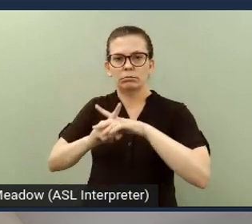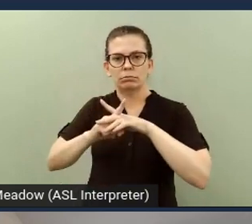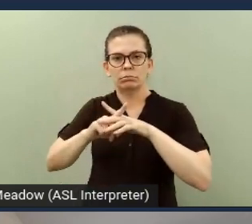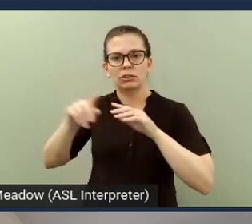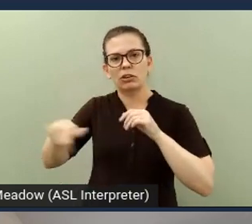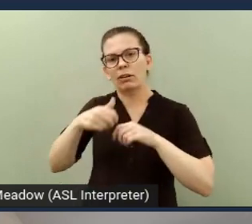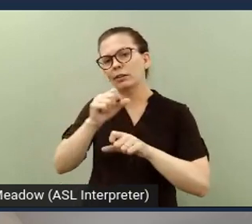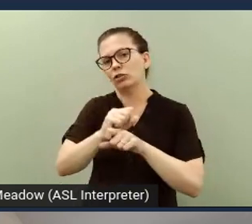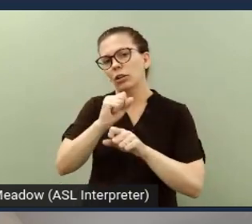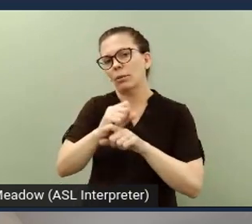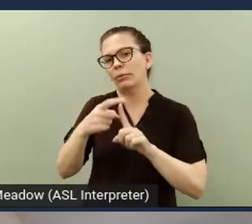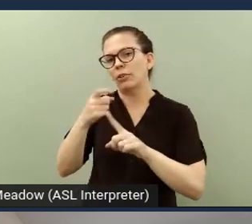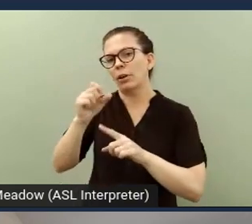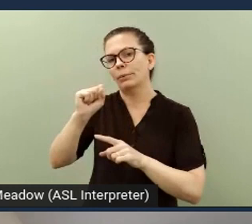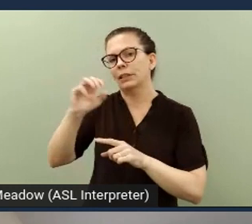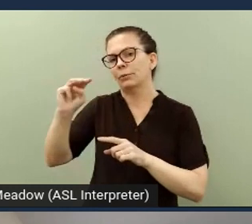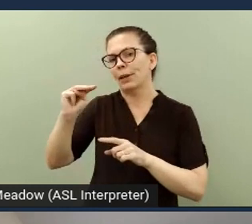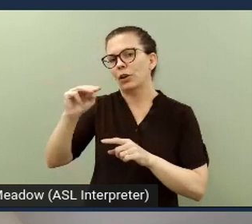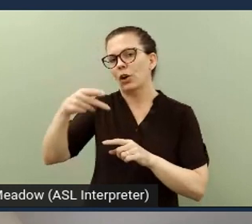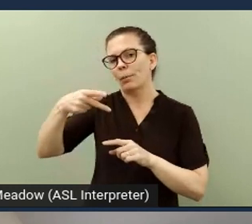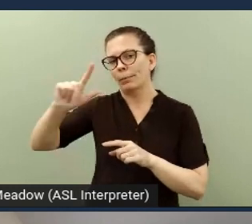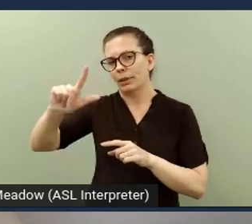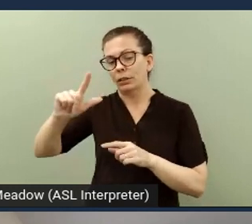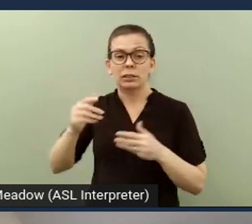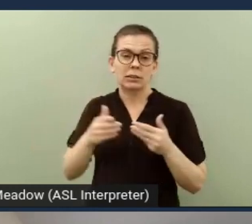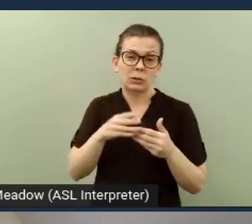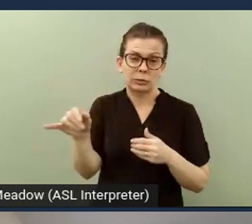from the SageMaker Pipeline, and similar to what we saw earlier,